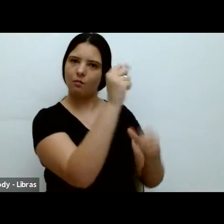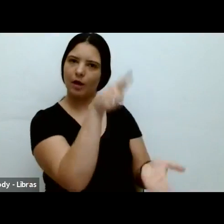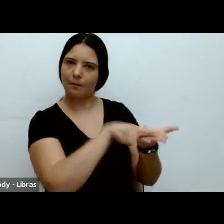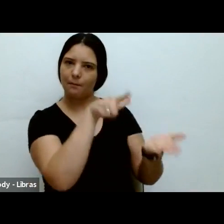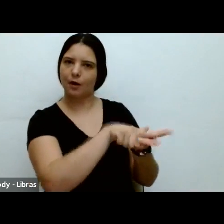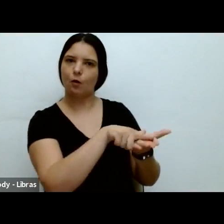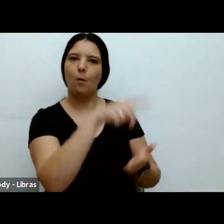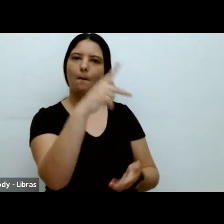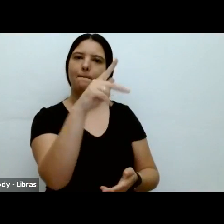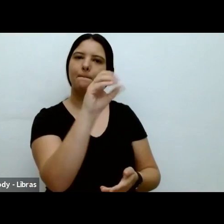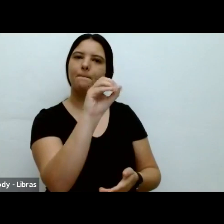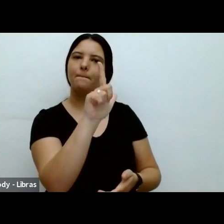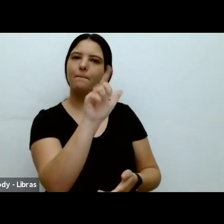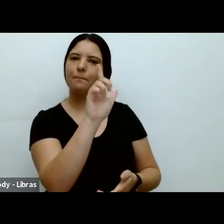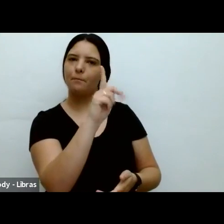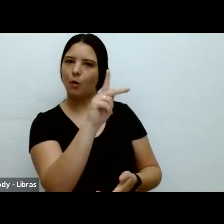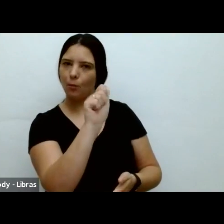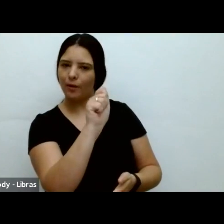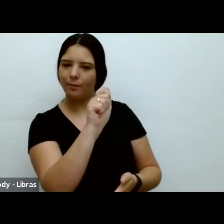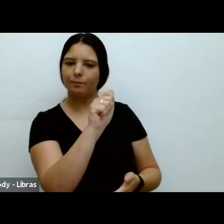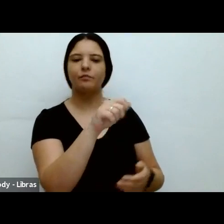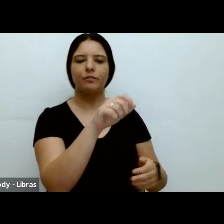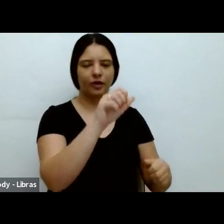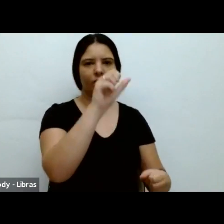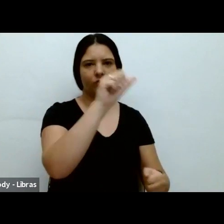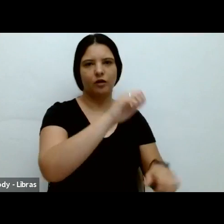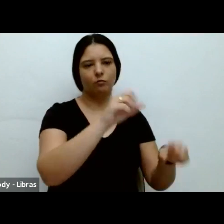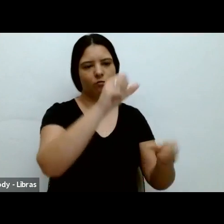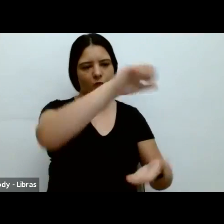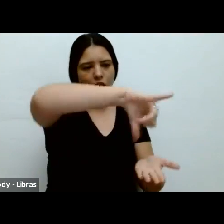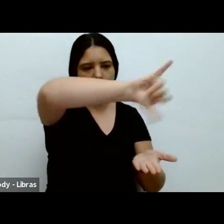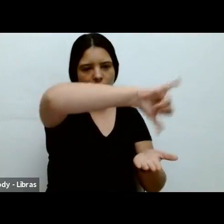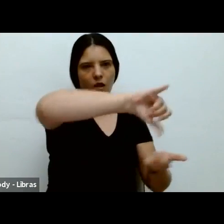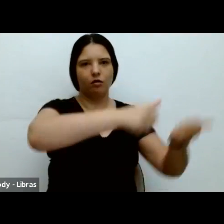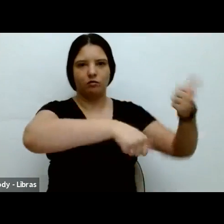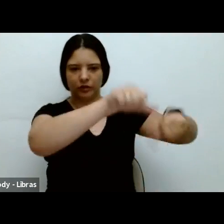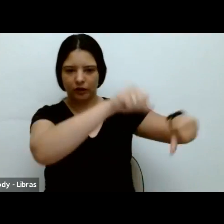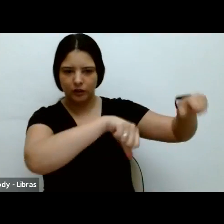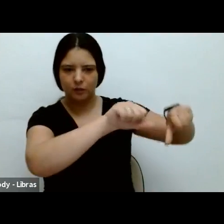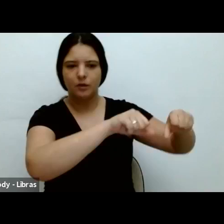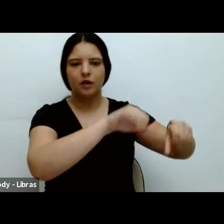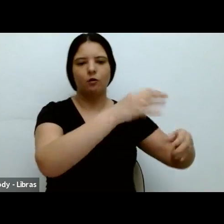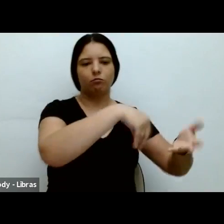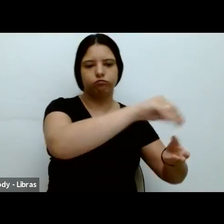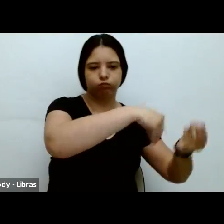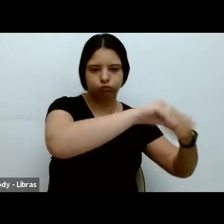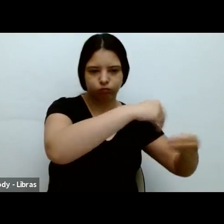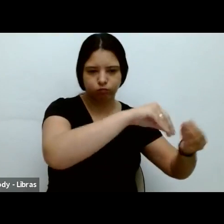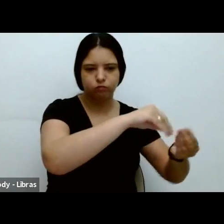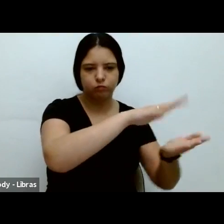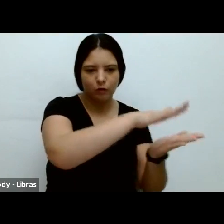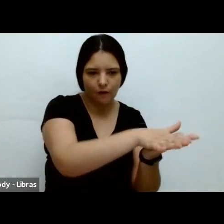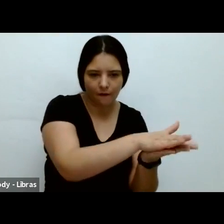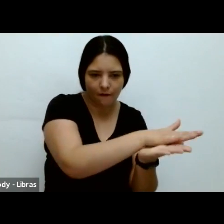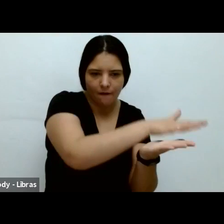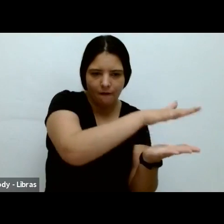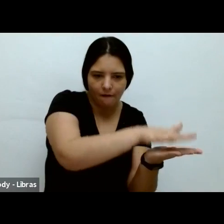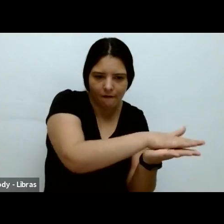And in bulk. Production lotto different.